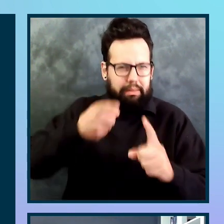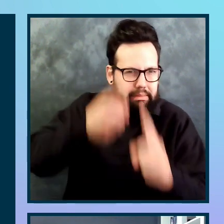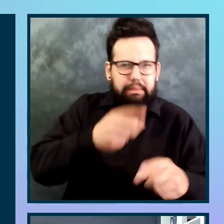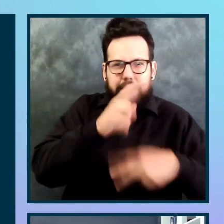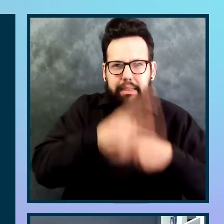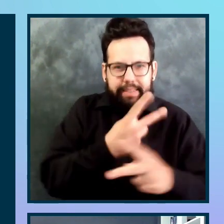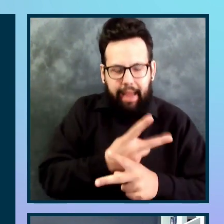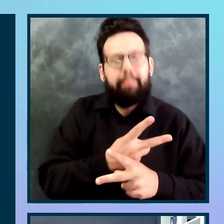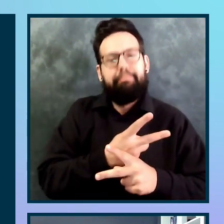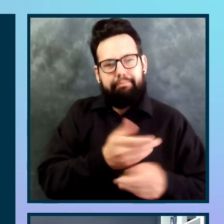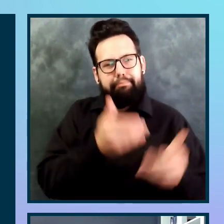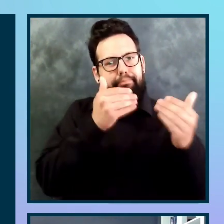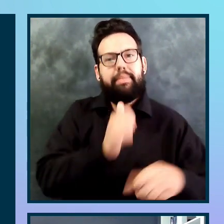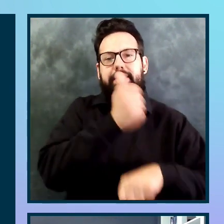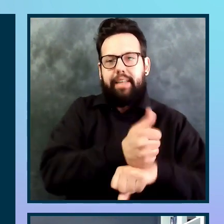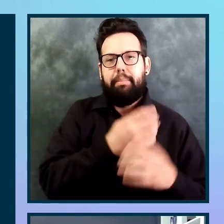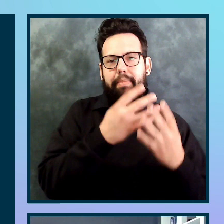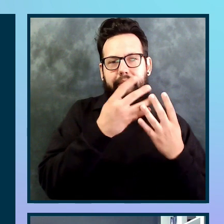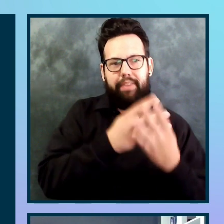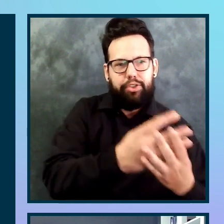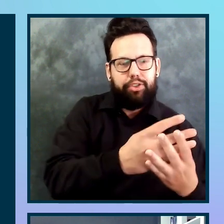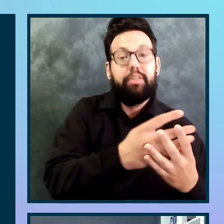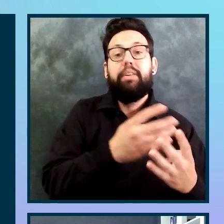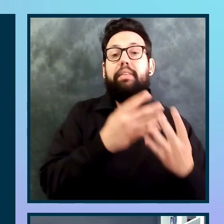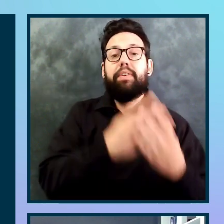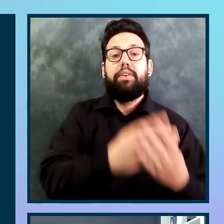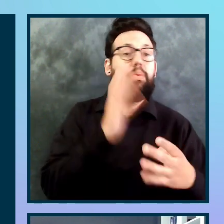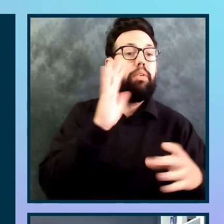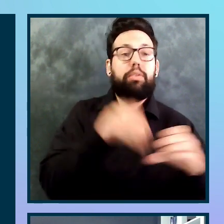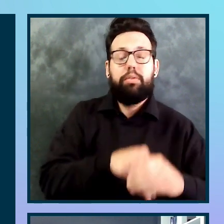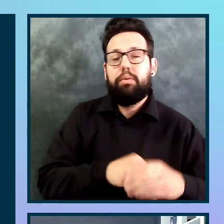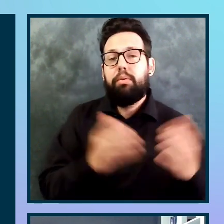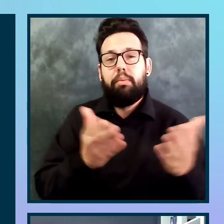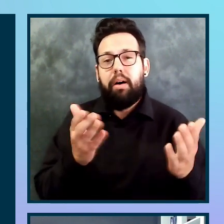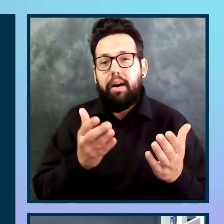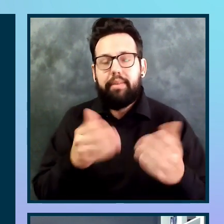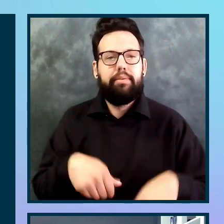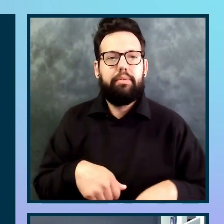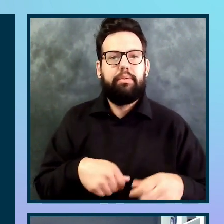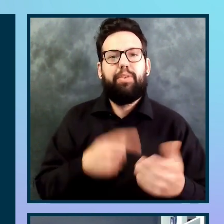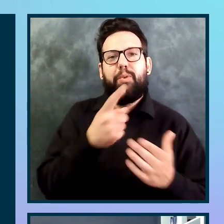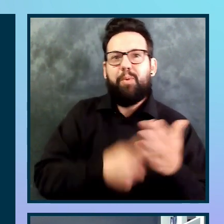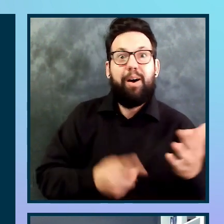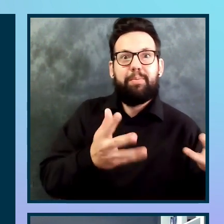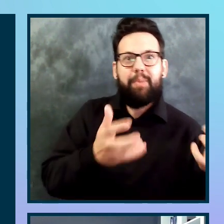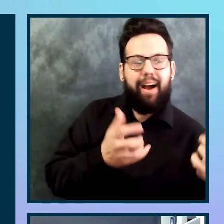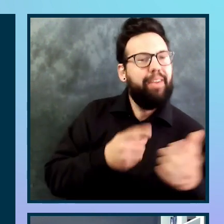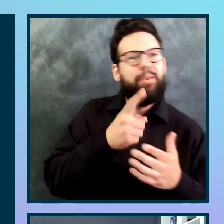The filter is typically at least of links or check marks or radio buttons or sliders,